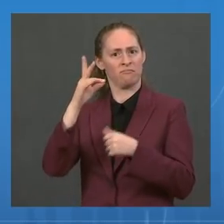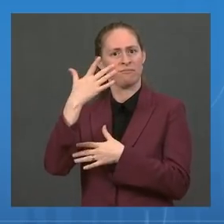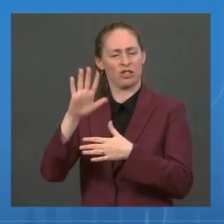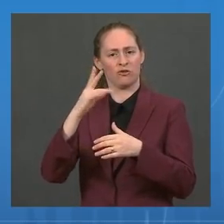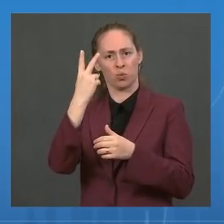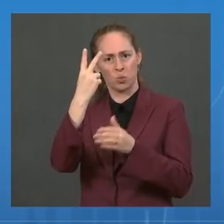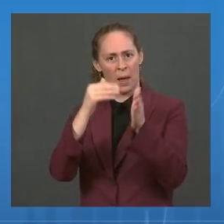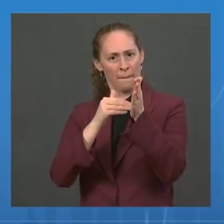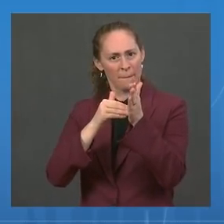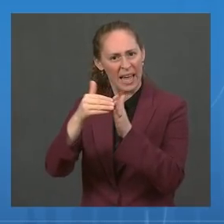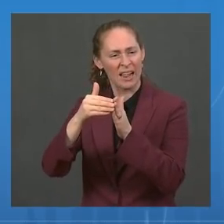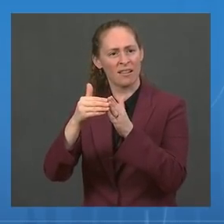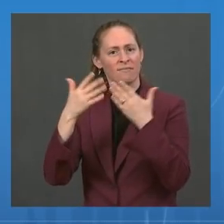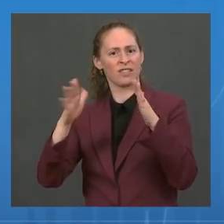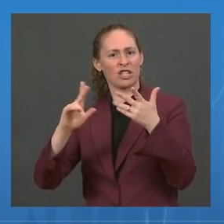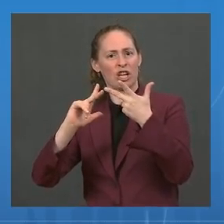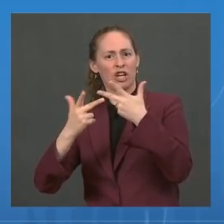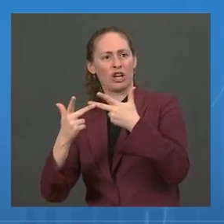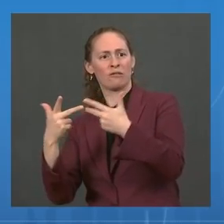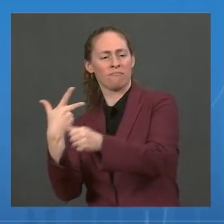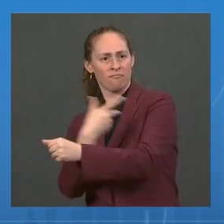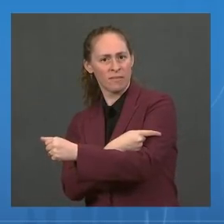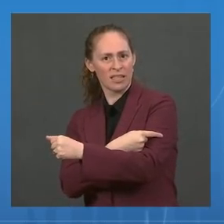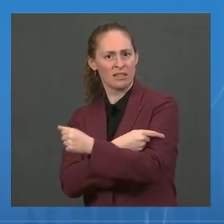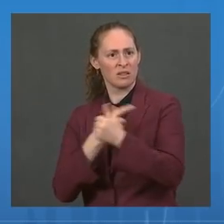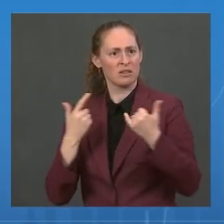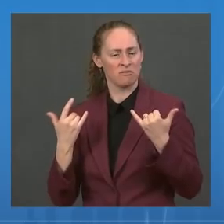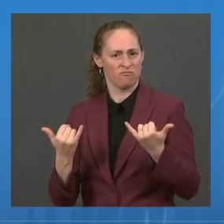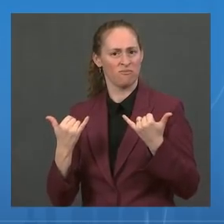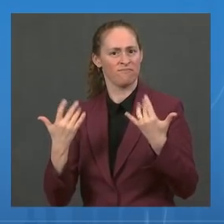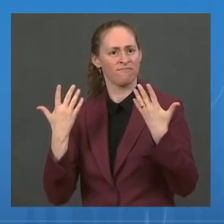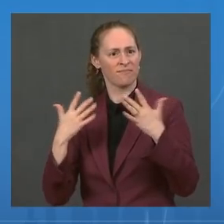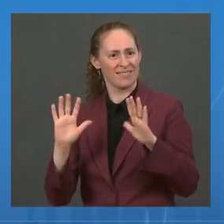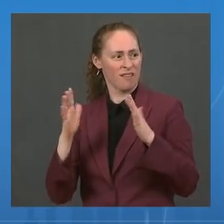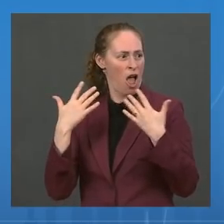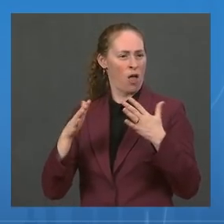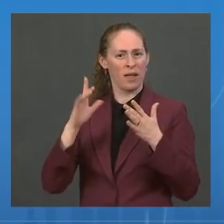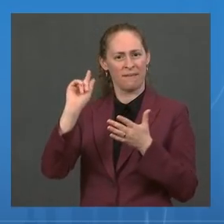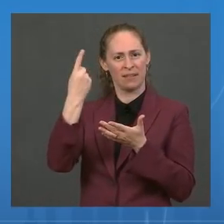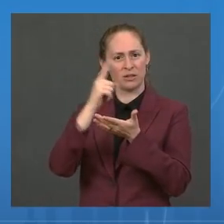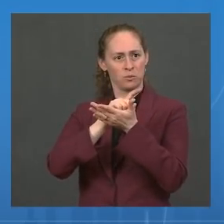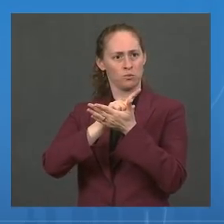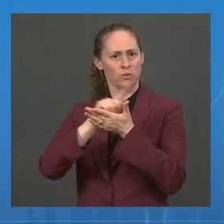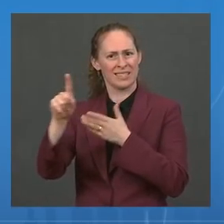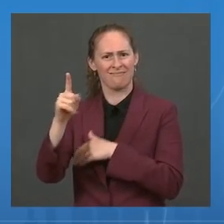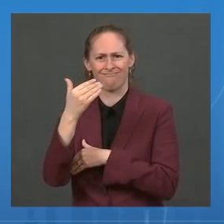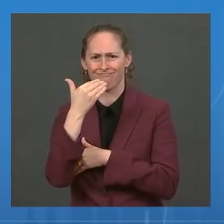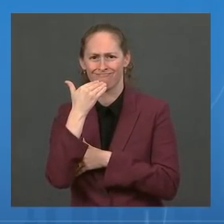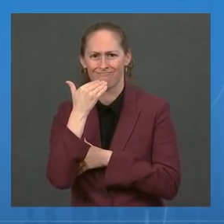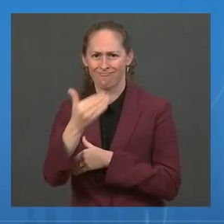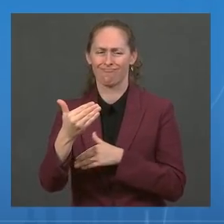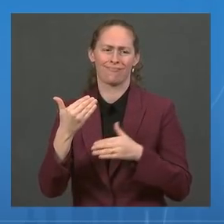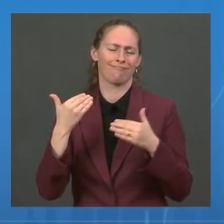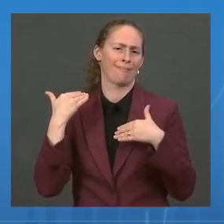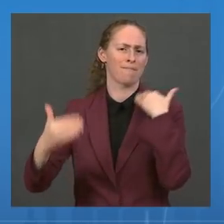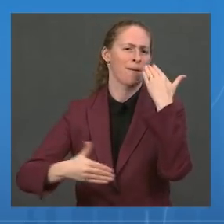nearly 2 million booster shots in the first week. That's a very strong start. And states and pharmacies are reaching out